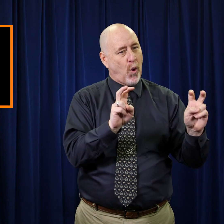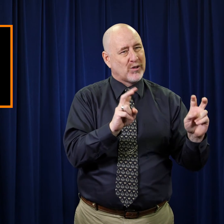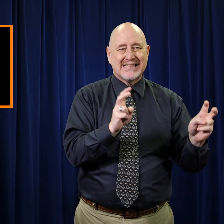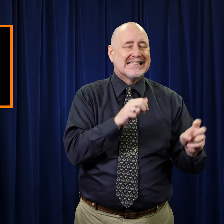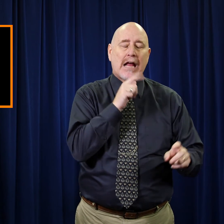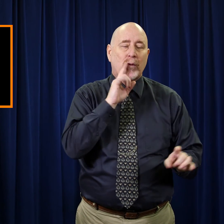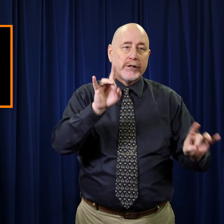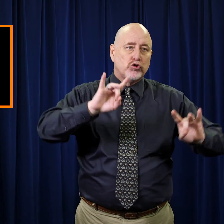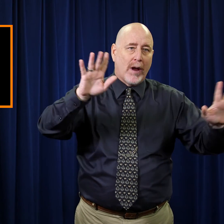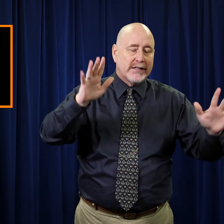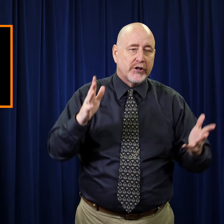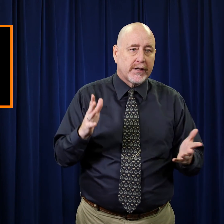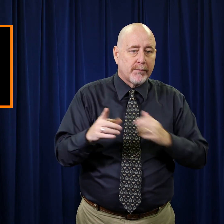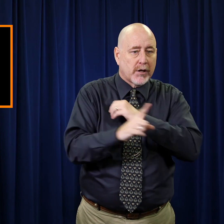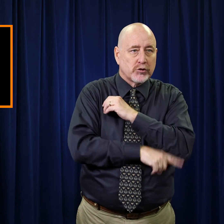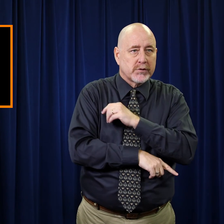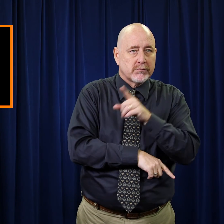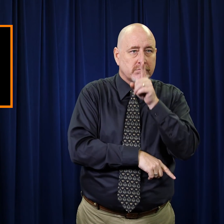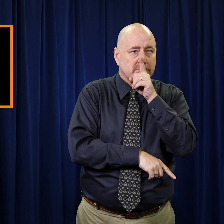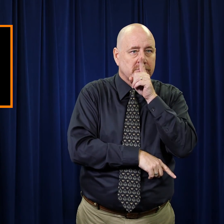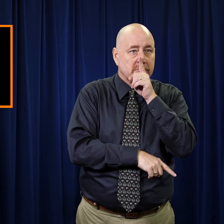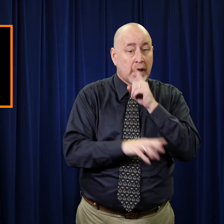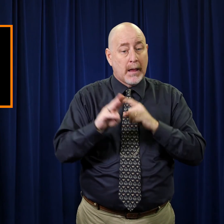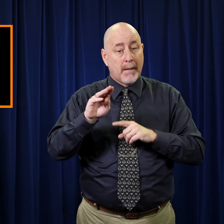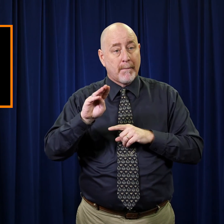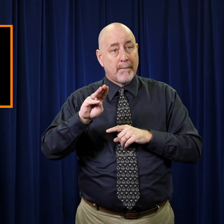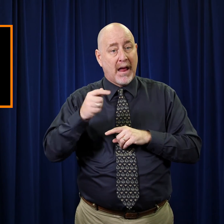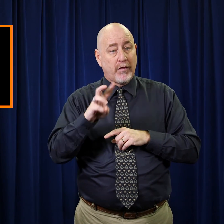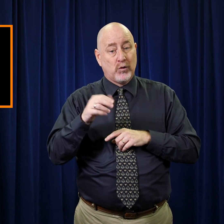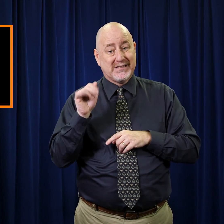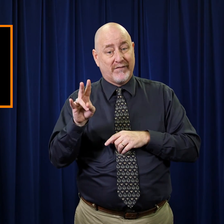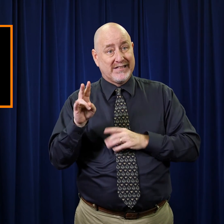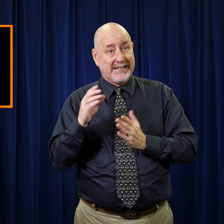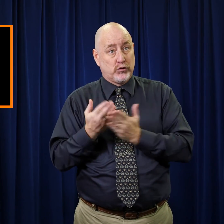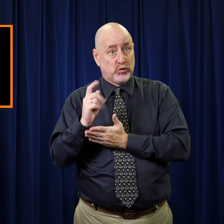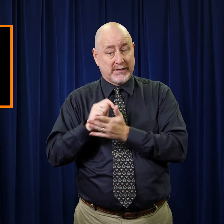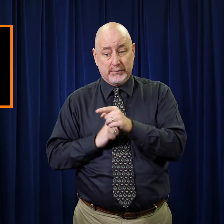in quotes. It isn't so tragic after all. When you get to Matthew chapter 17 in the New